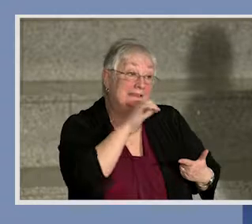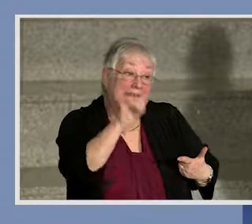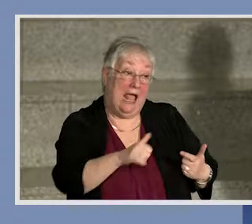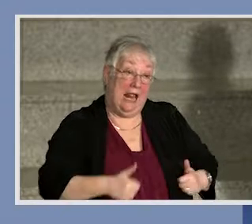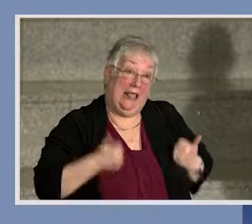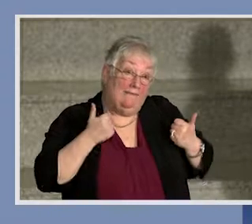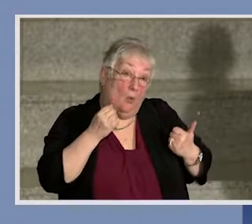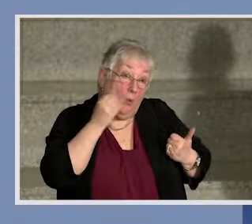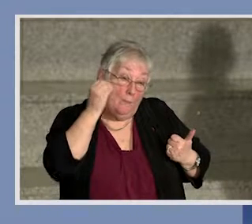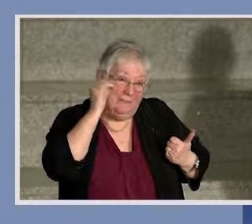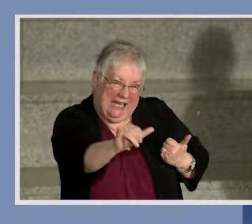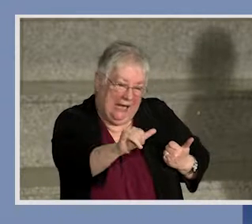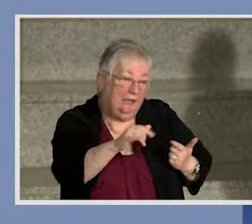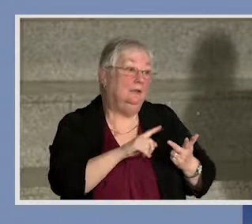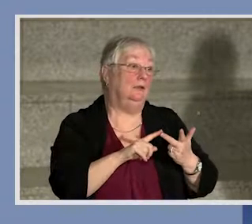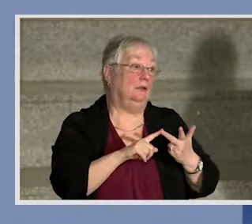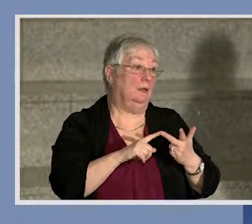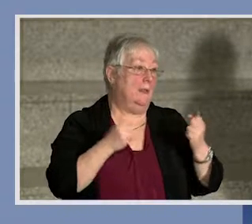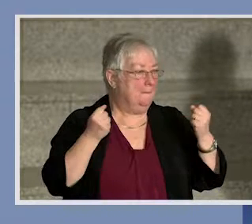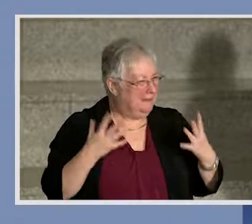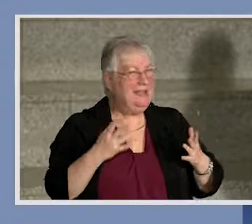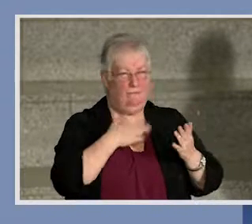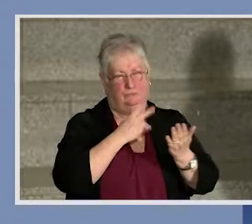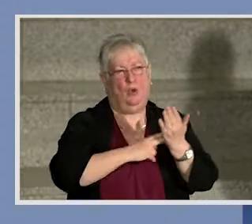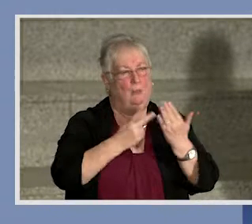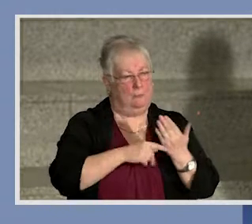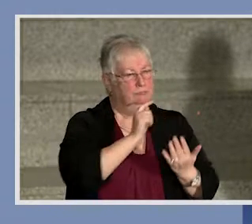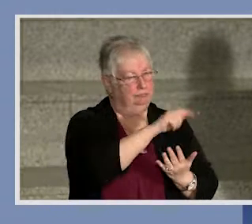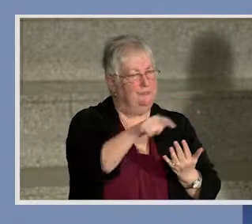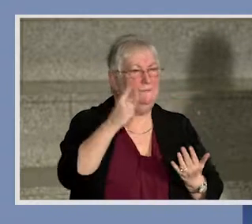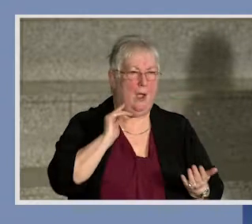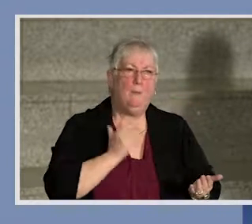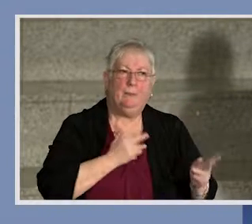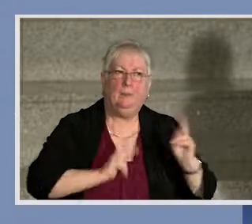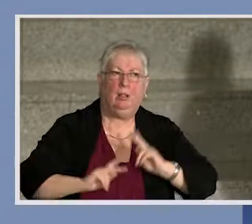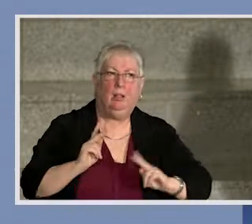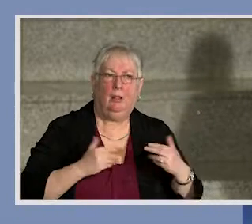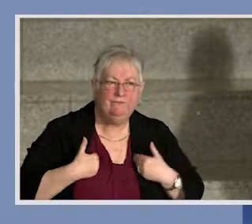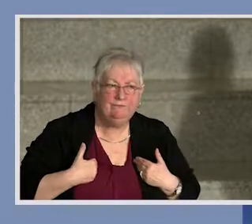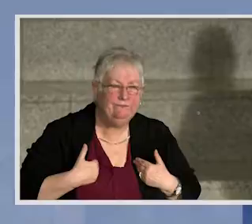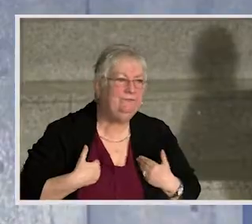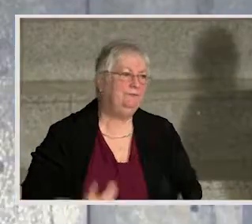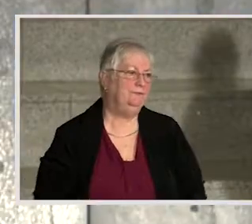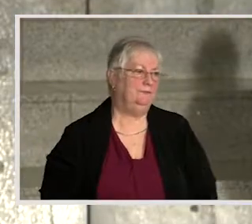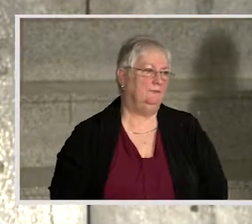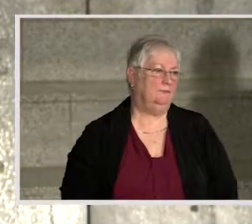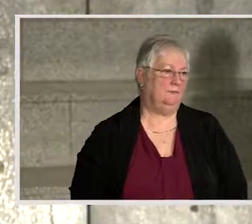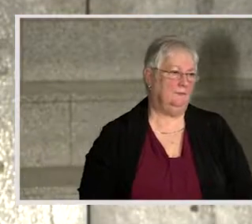LEADERS MUST EMBRACE OPPORTUNITIES FOR ECONOMIC GROWTH. HOWEVER, OUR UNCHANGING VALUES